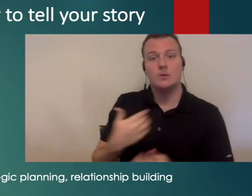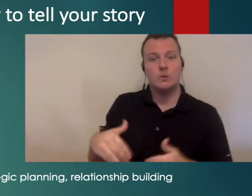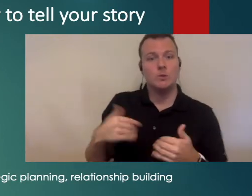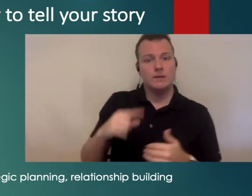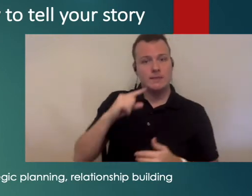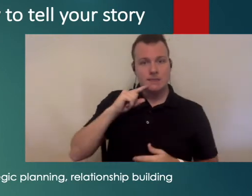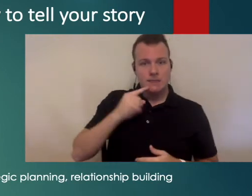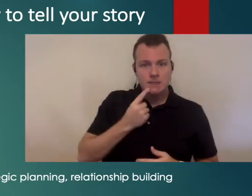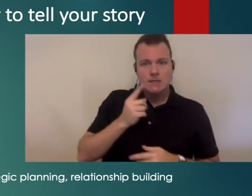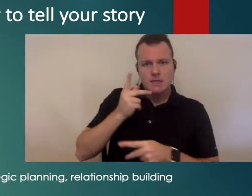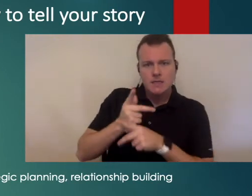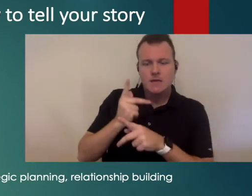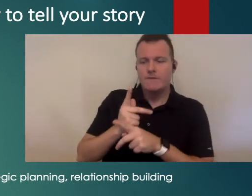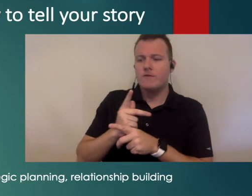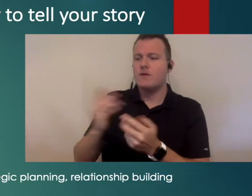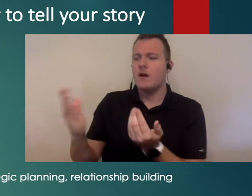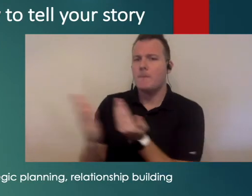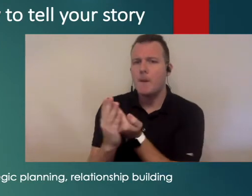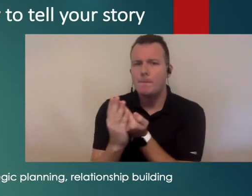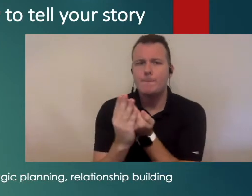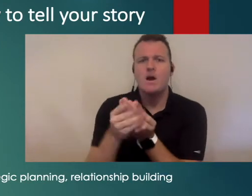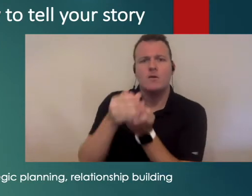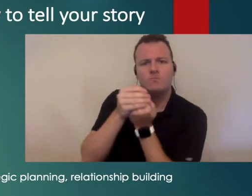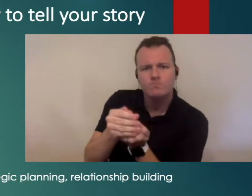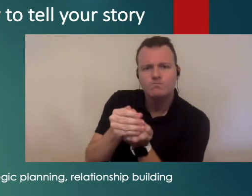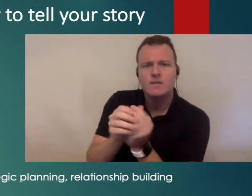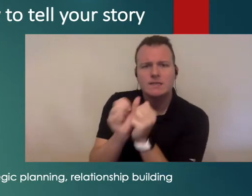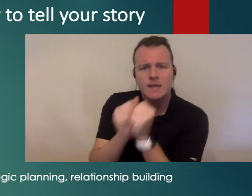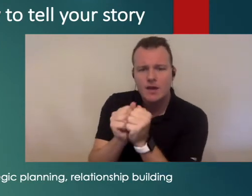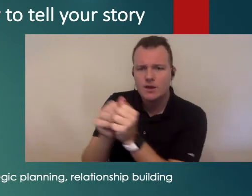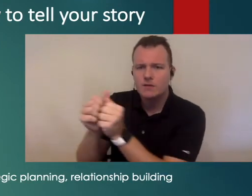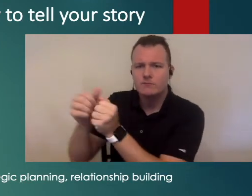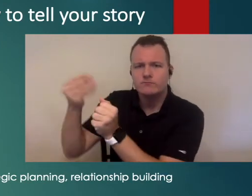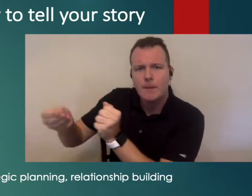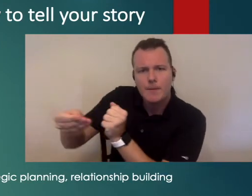careful to keep all of the information together for one candidate, if those